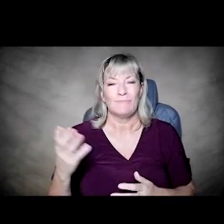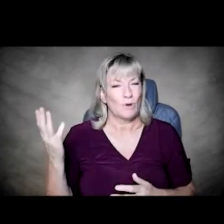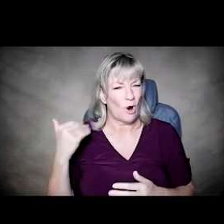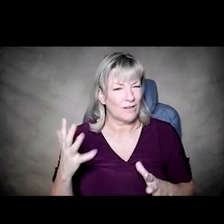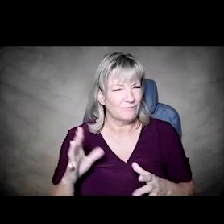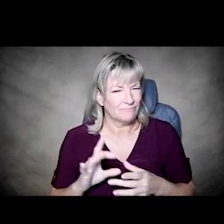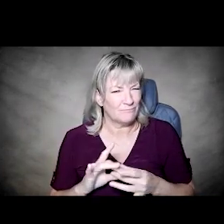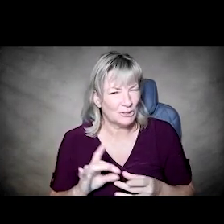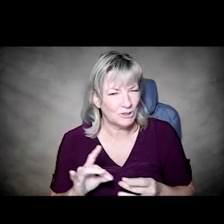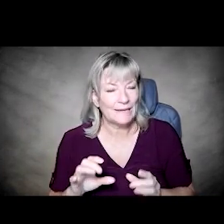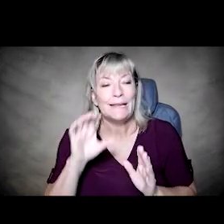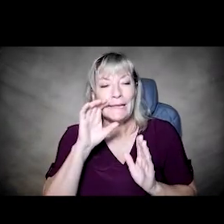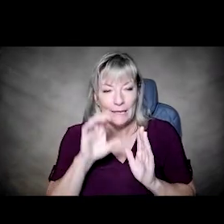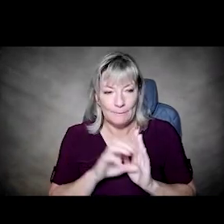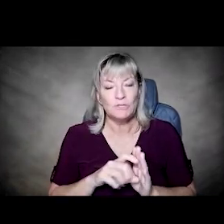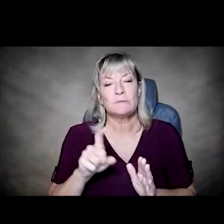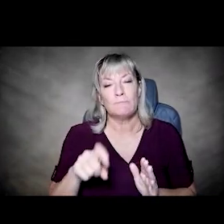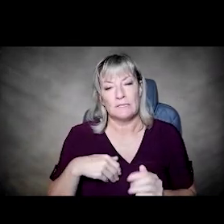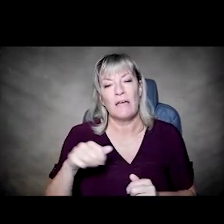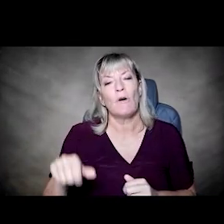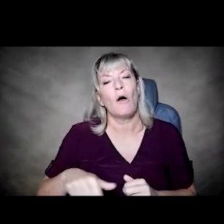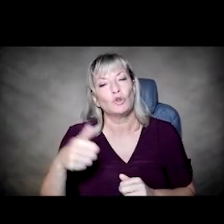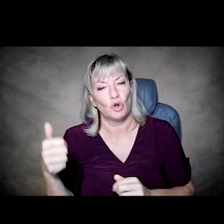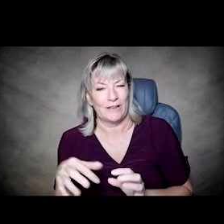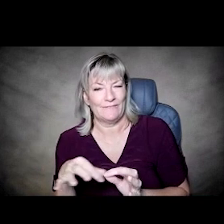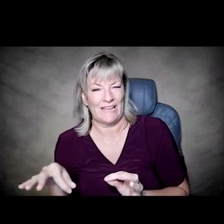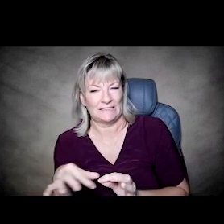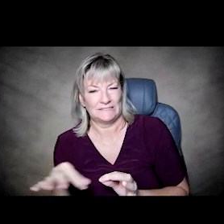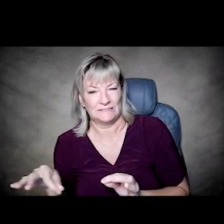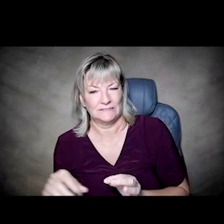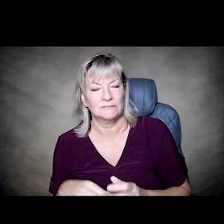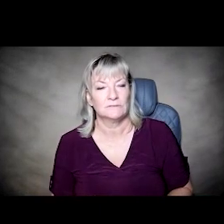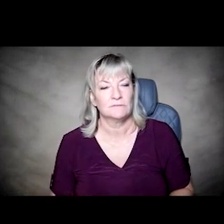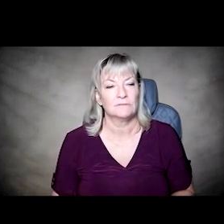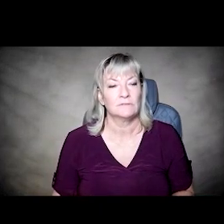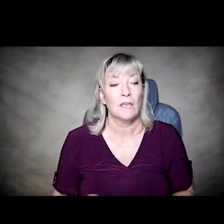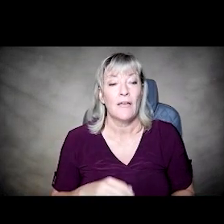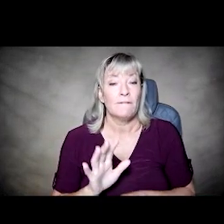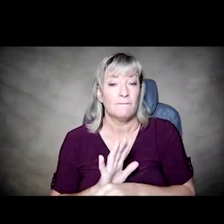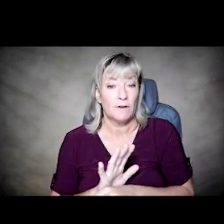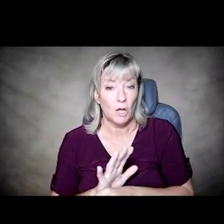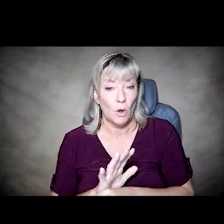images need appropriate alt text. Videos require closed captioning.